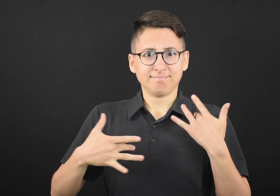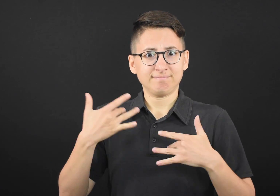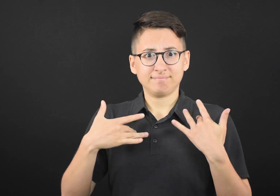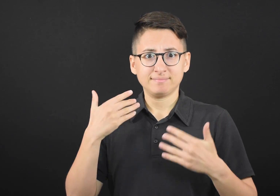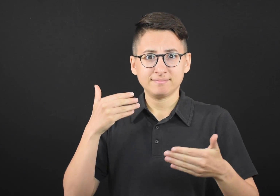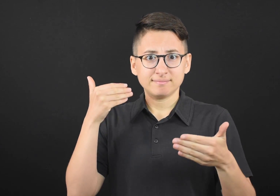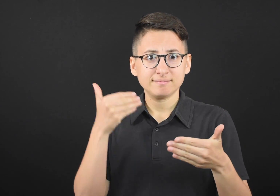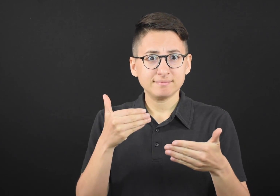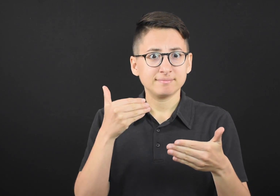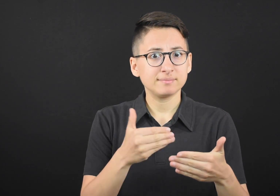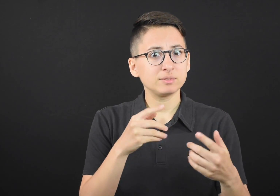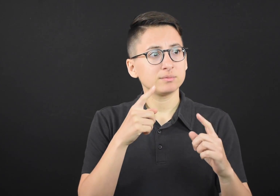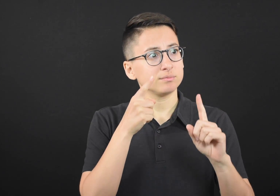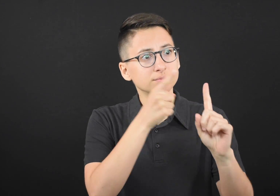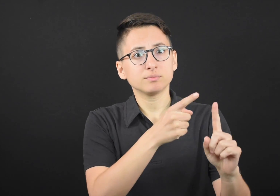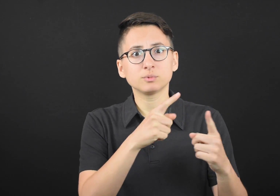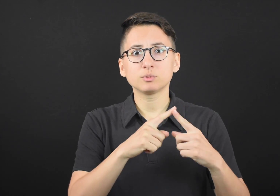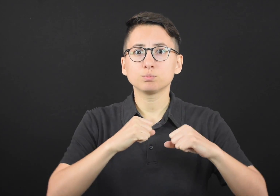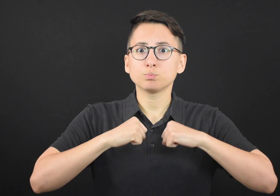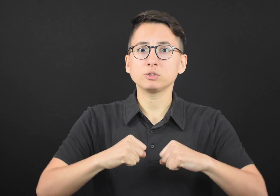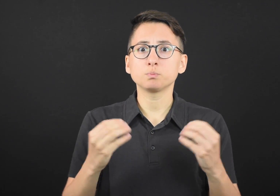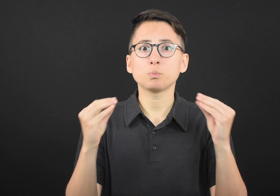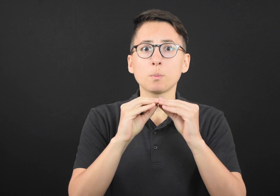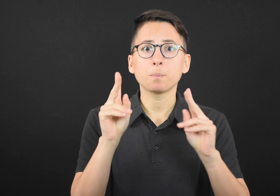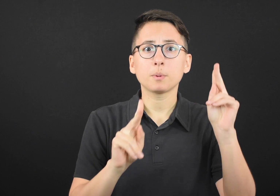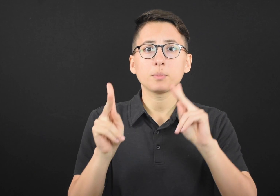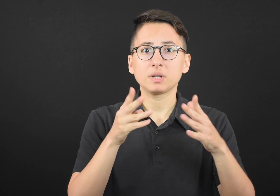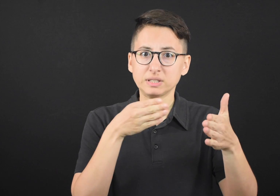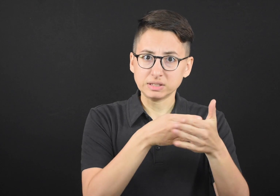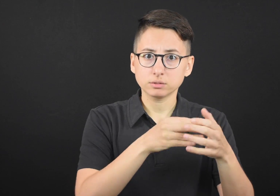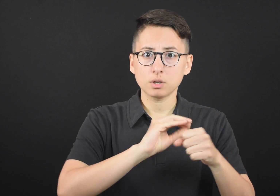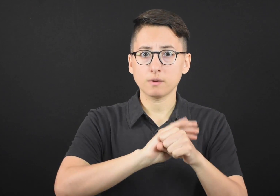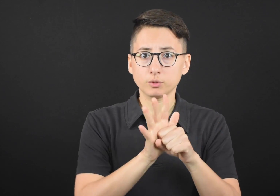towards protecting more people against COVID, many parents may